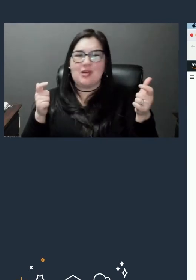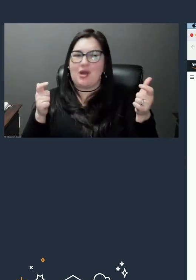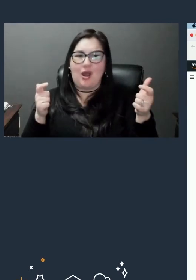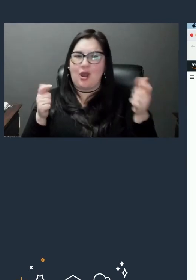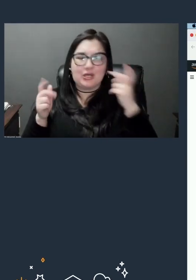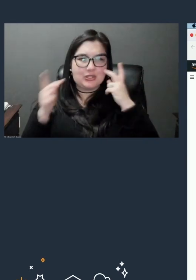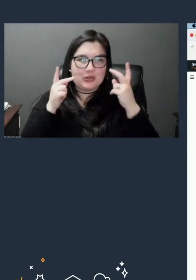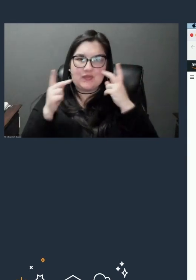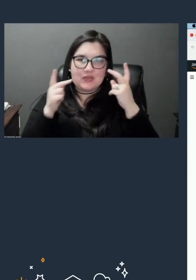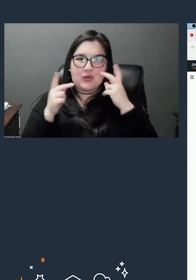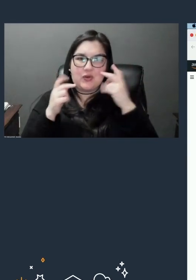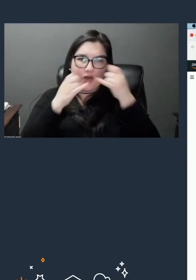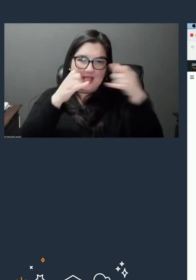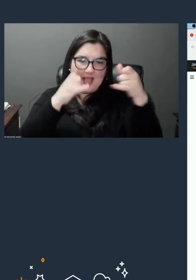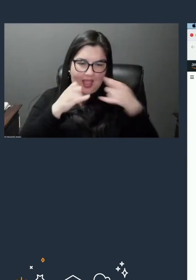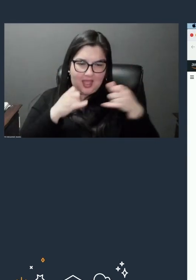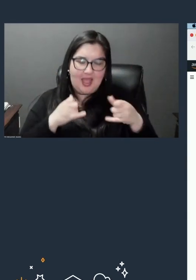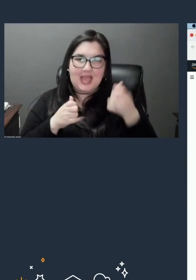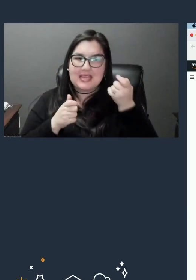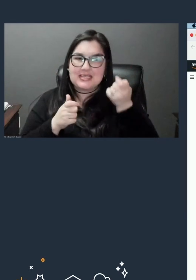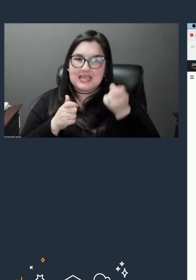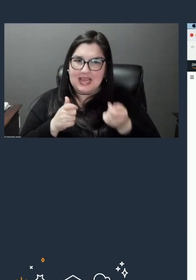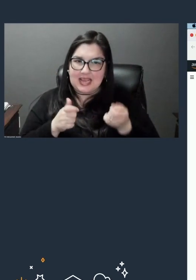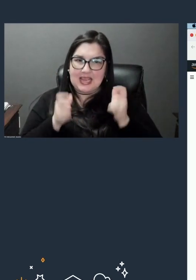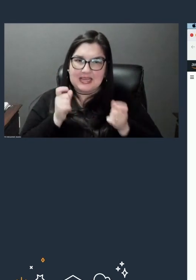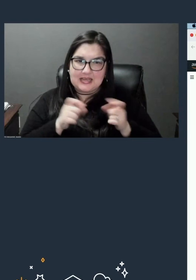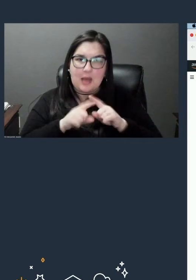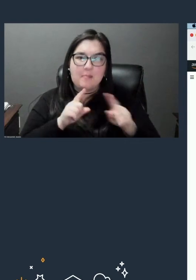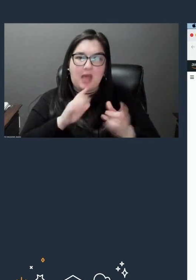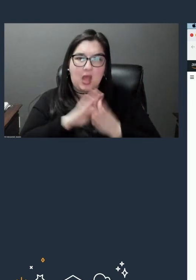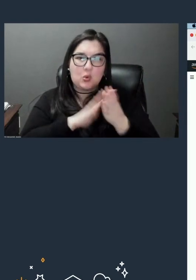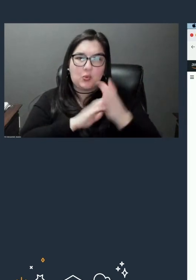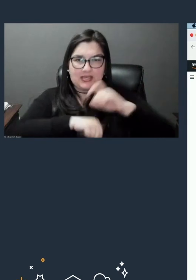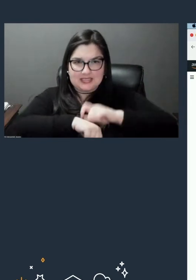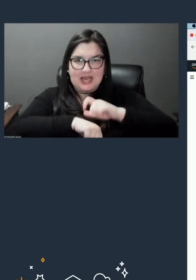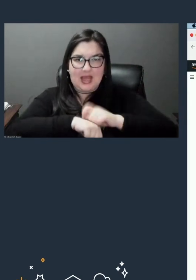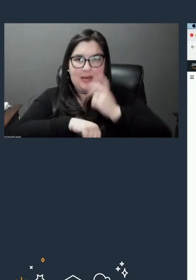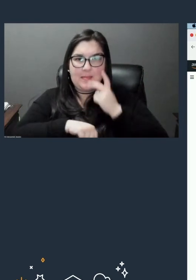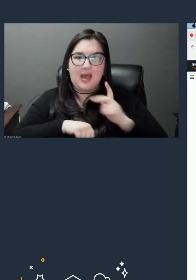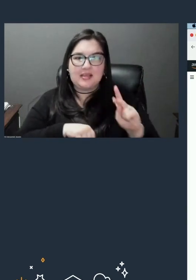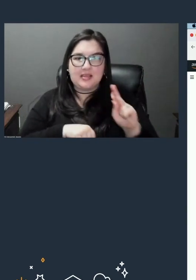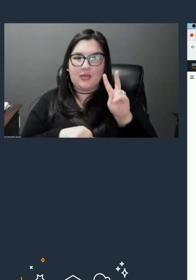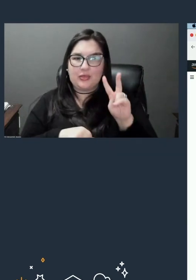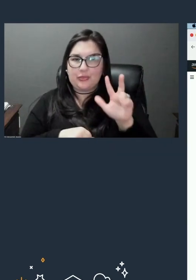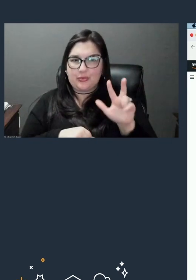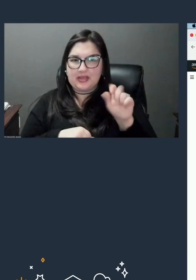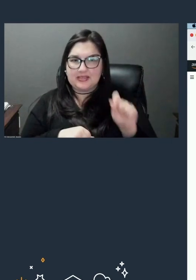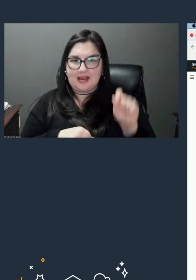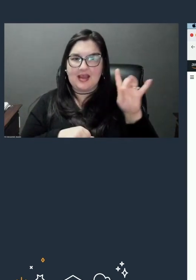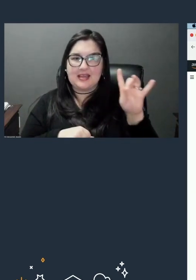but you can see that it has around time done in Python 3.8. So back to my S3 console.